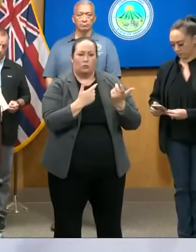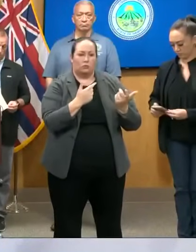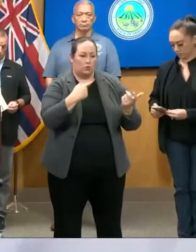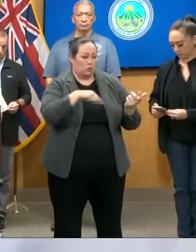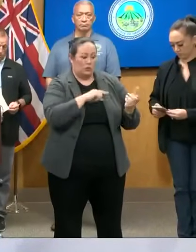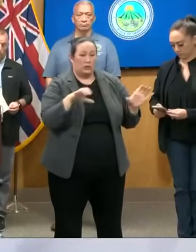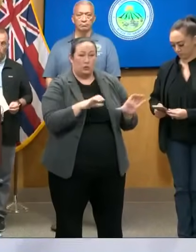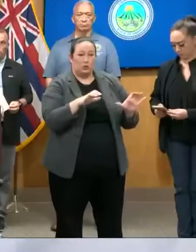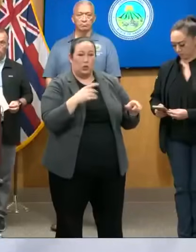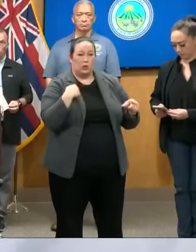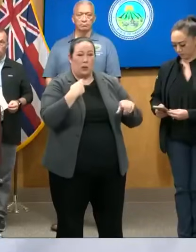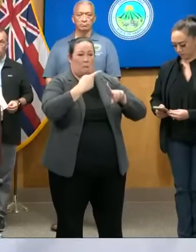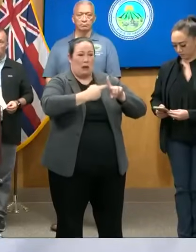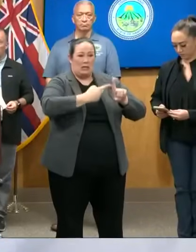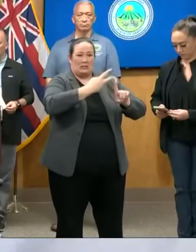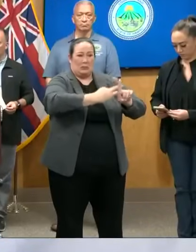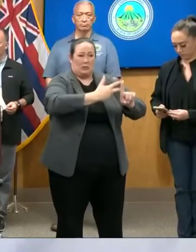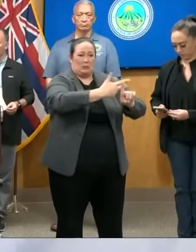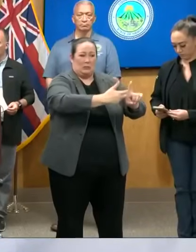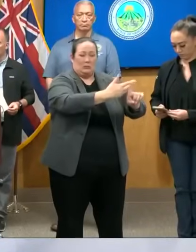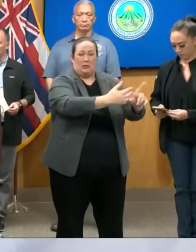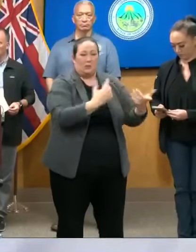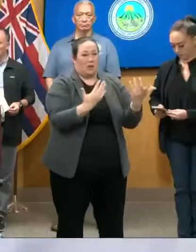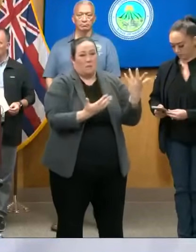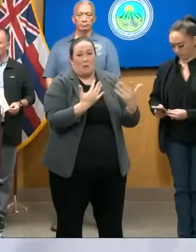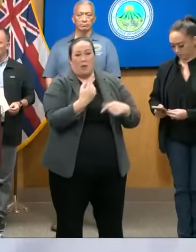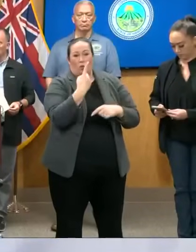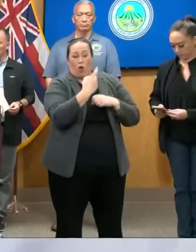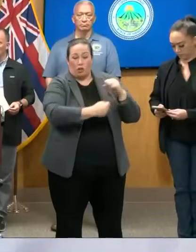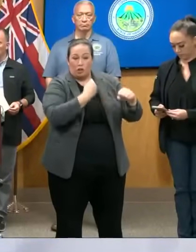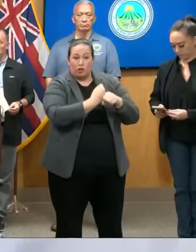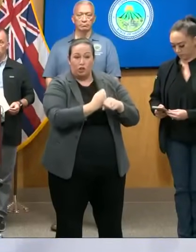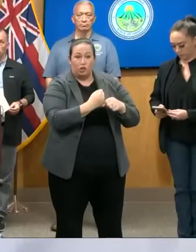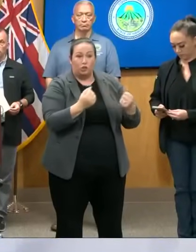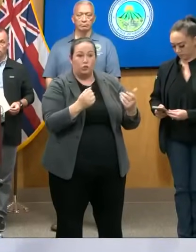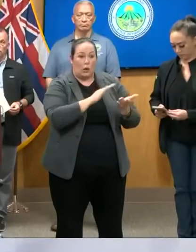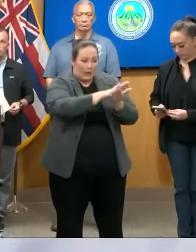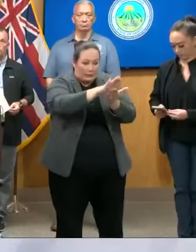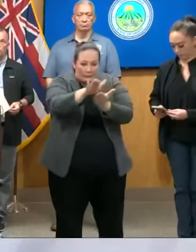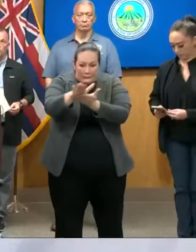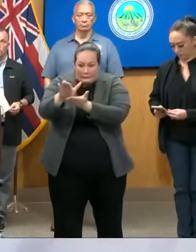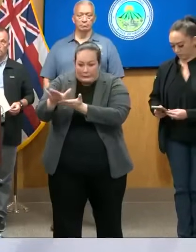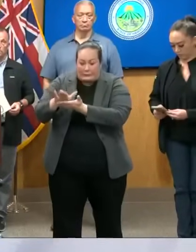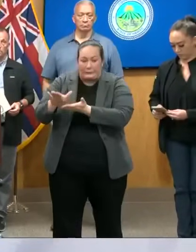on this neighbor on this magnitude destroyed. it's taking us Months to a year to finish